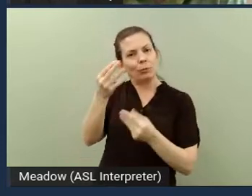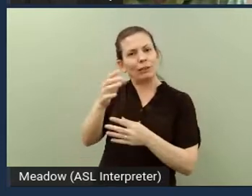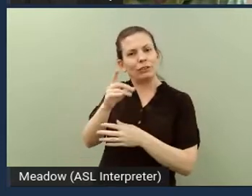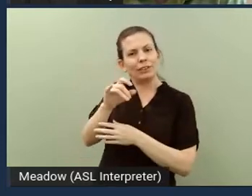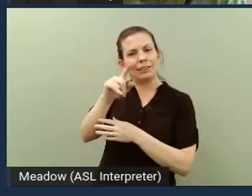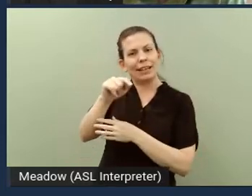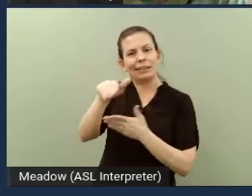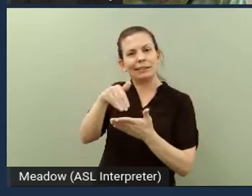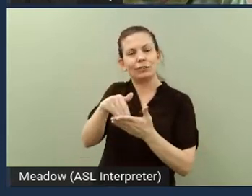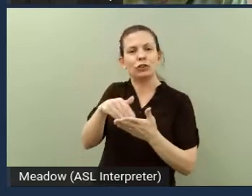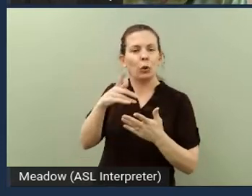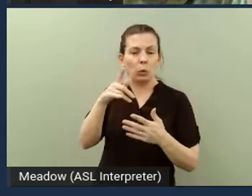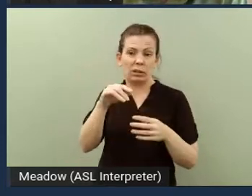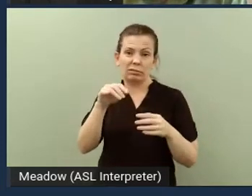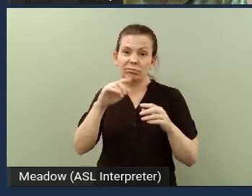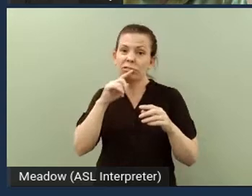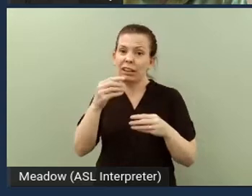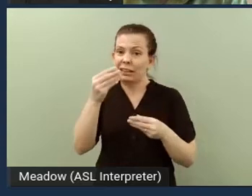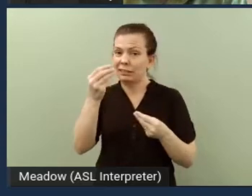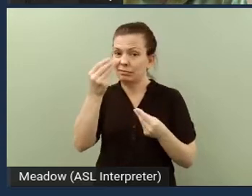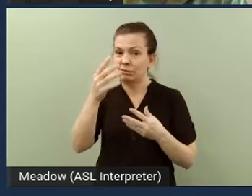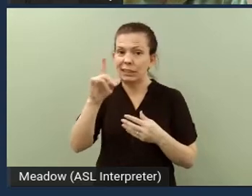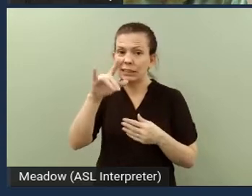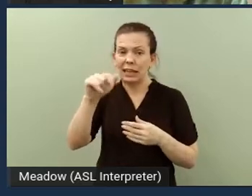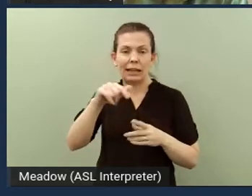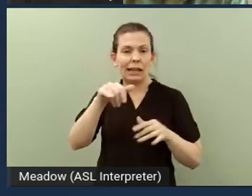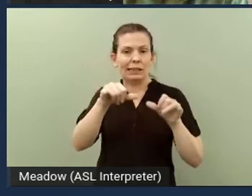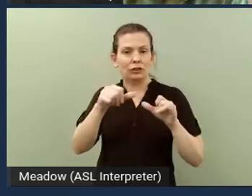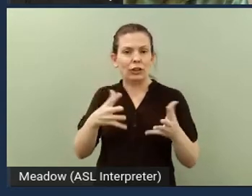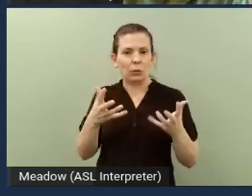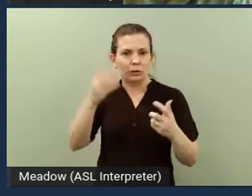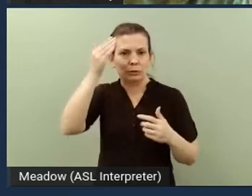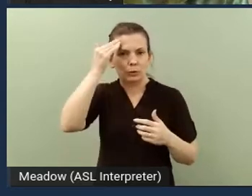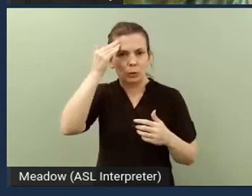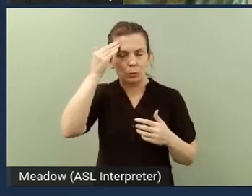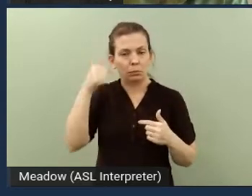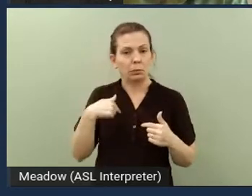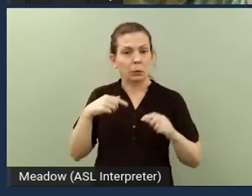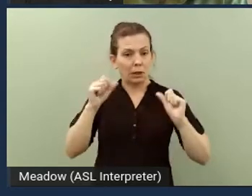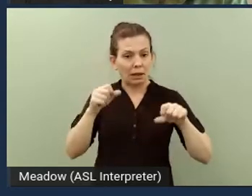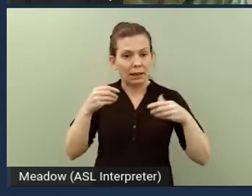will want to know, right? So, I can actually go ahead and query